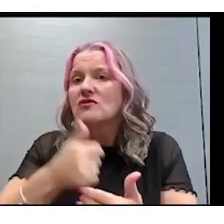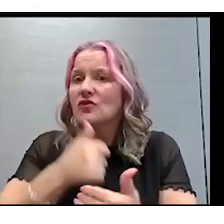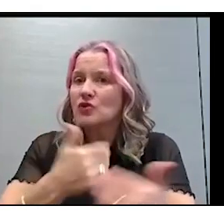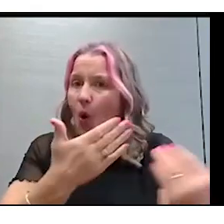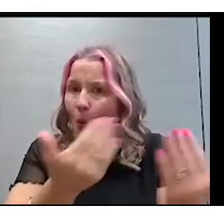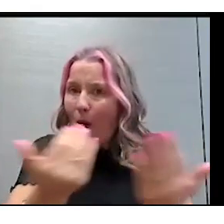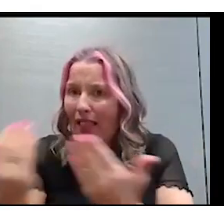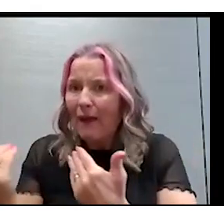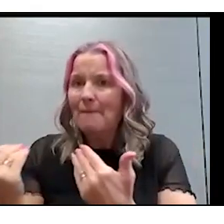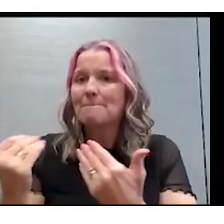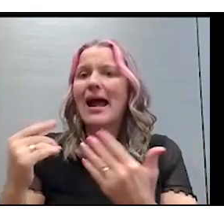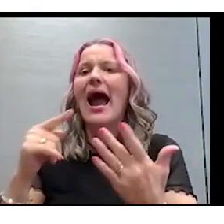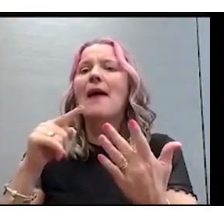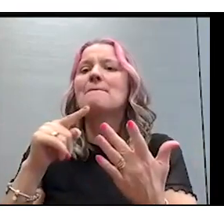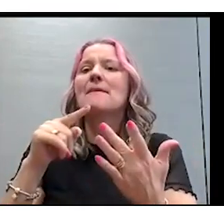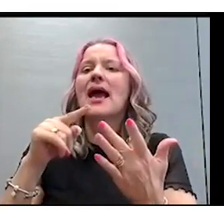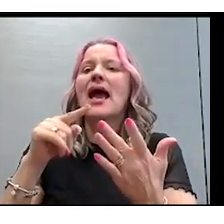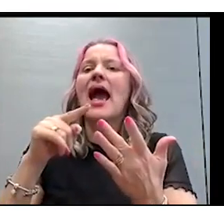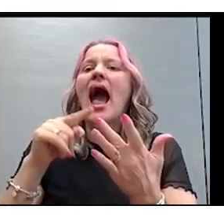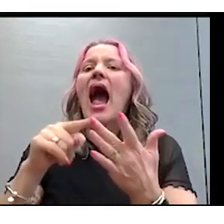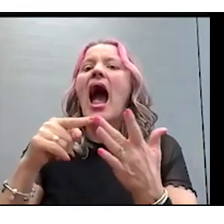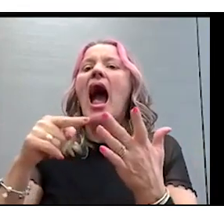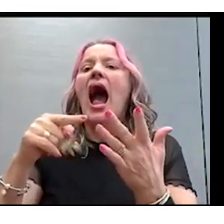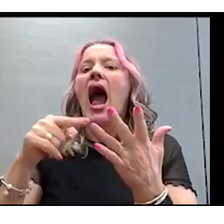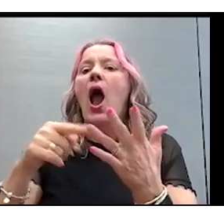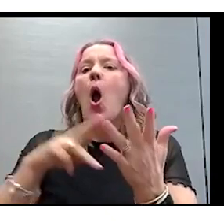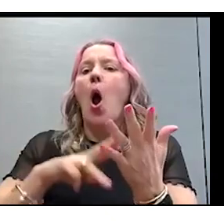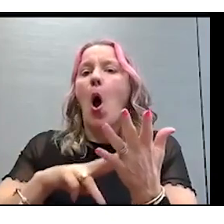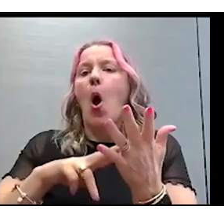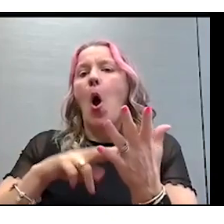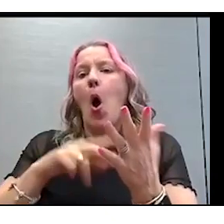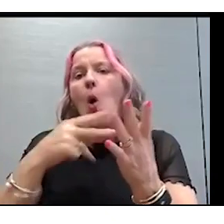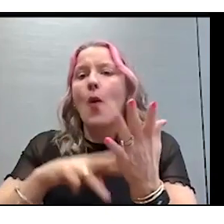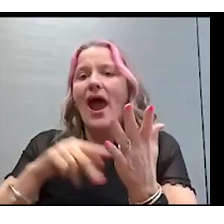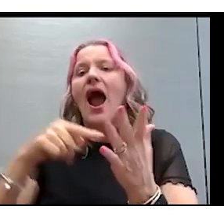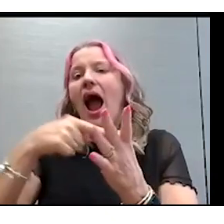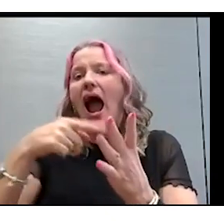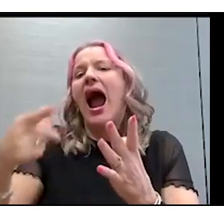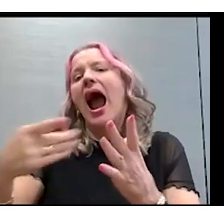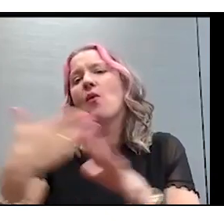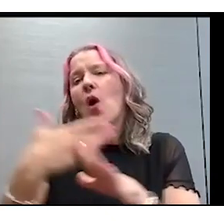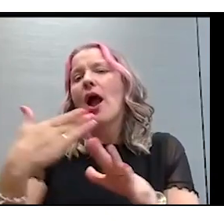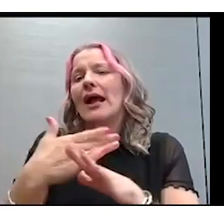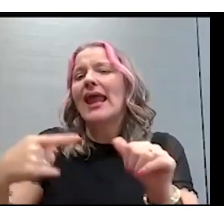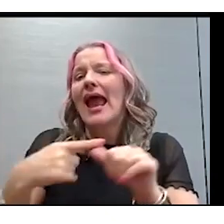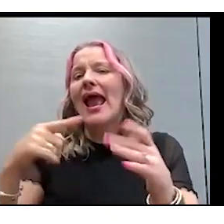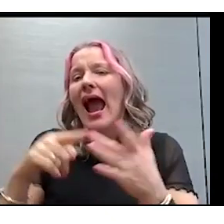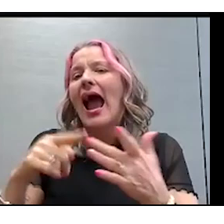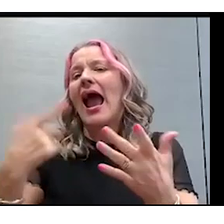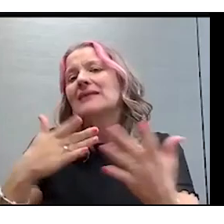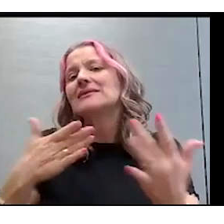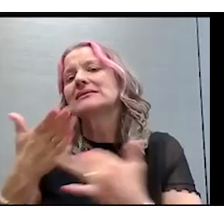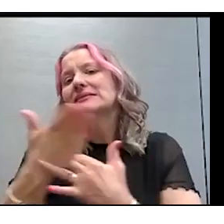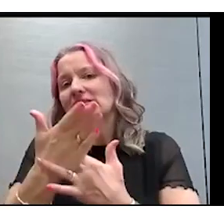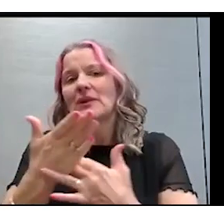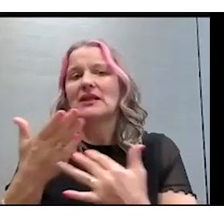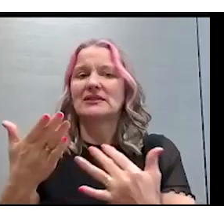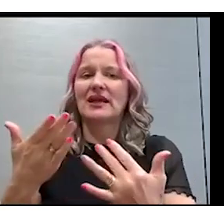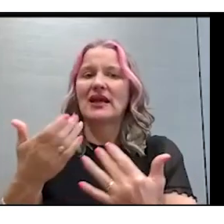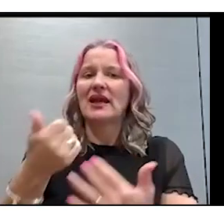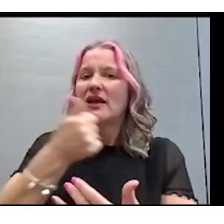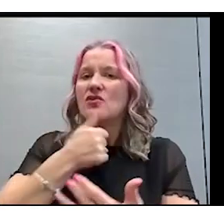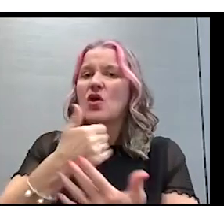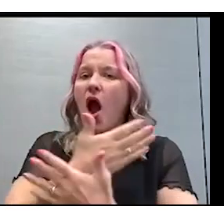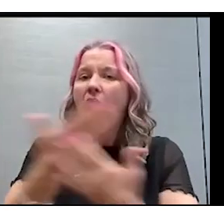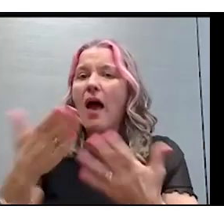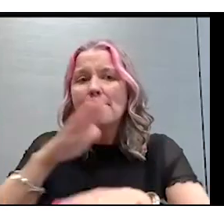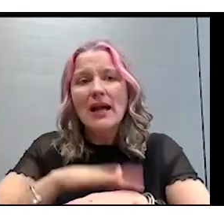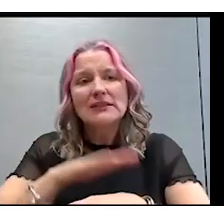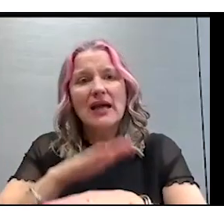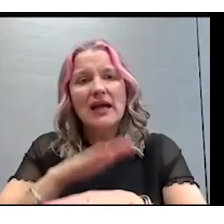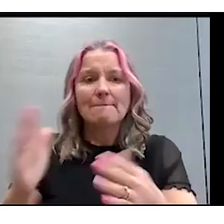I'm Ioana, I work in AI and accessibility and I spend most of my time making sure that AI